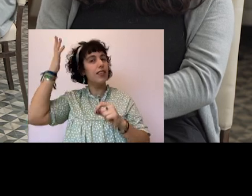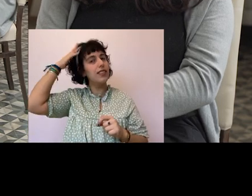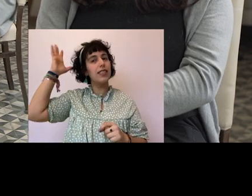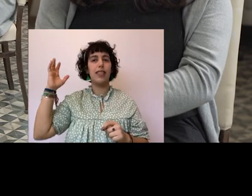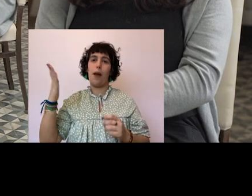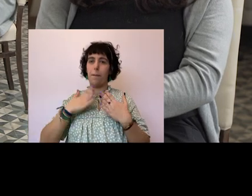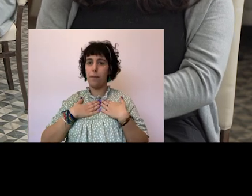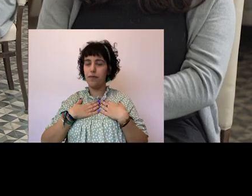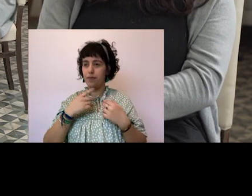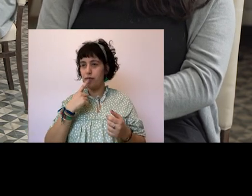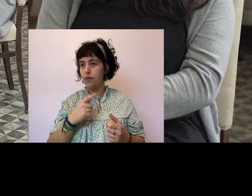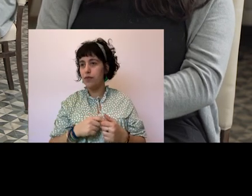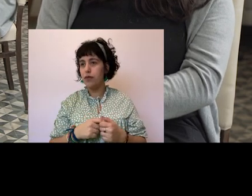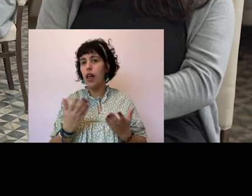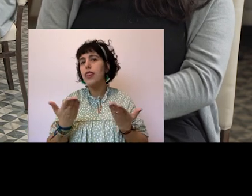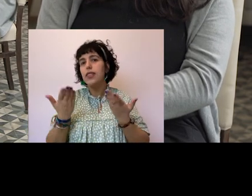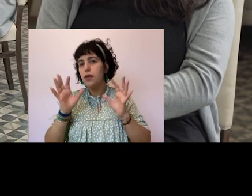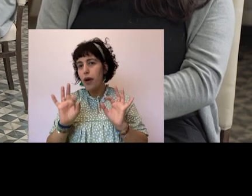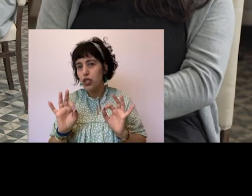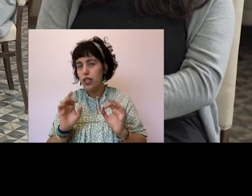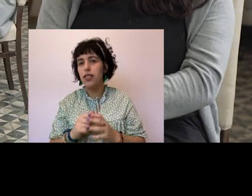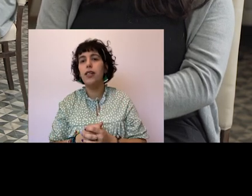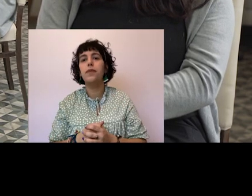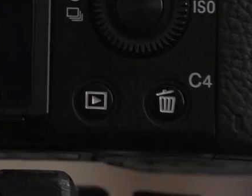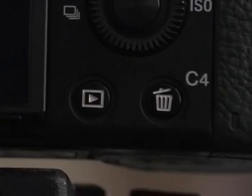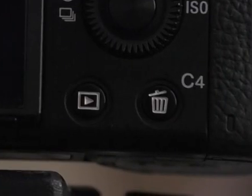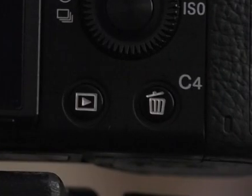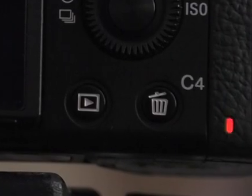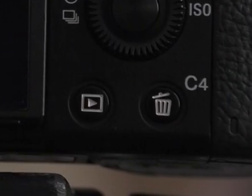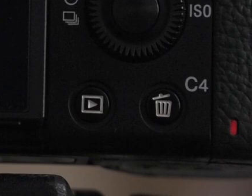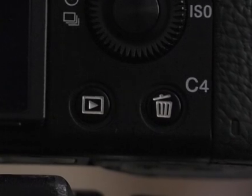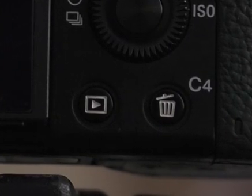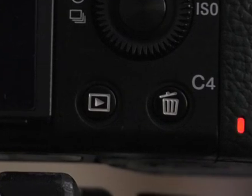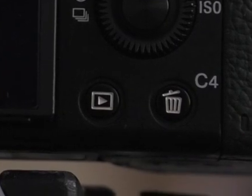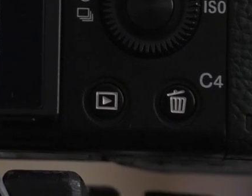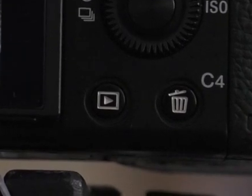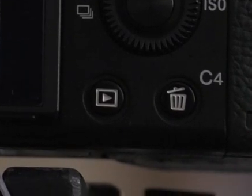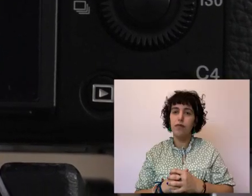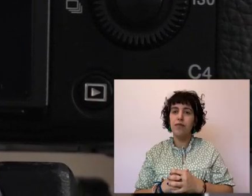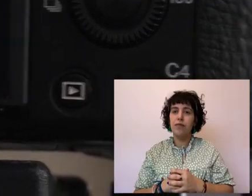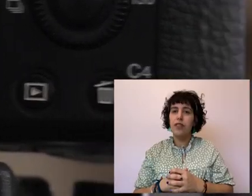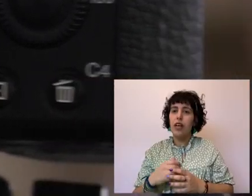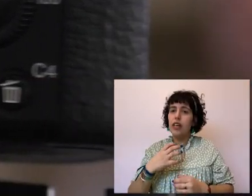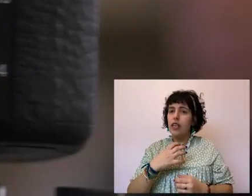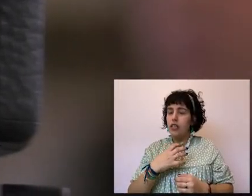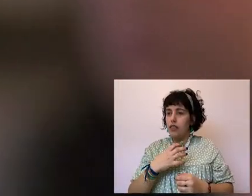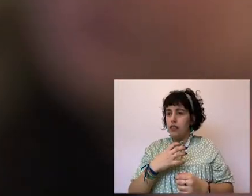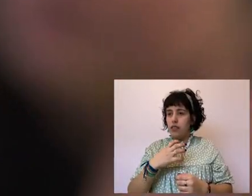I'm having a Drag Queen experience there In fact, the starting adventure of that process was as follows: